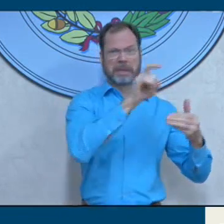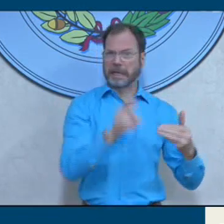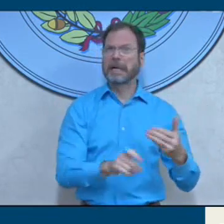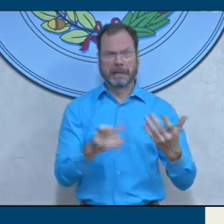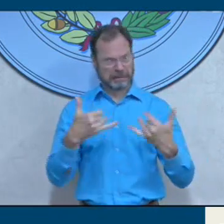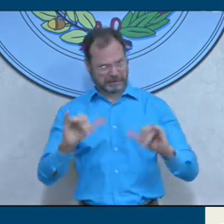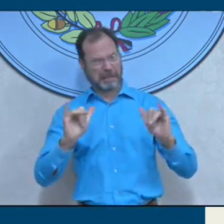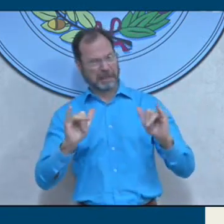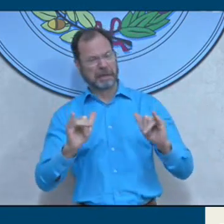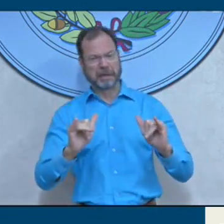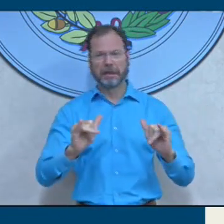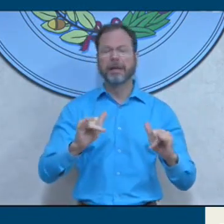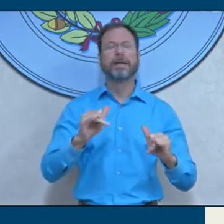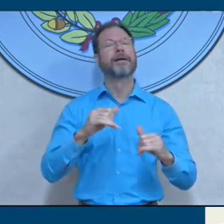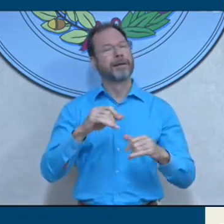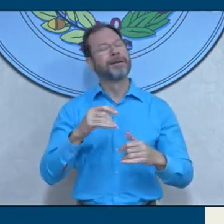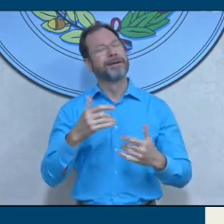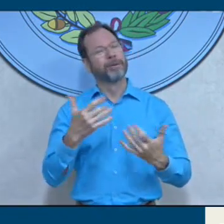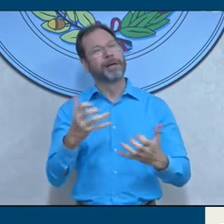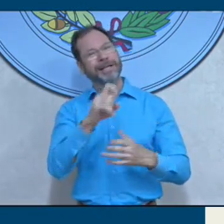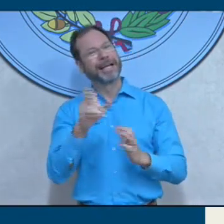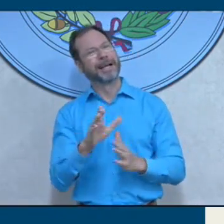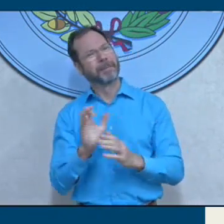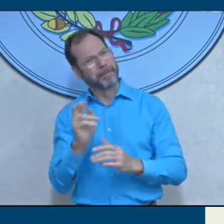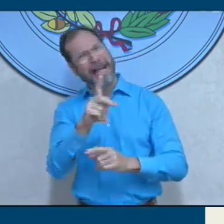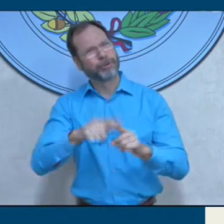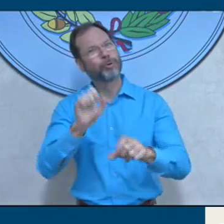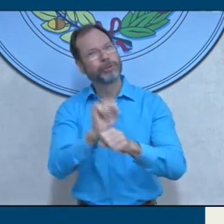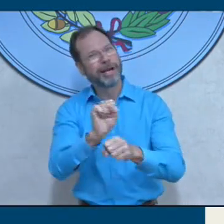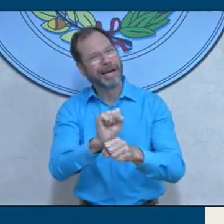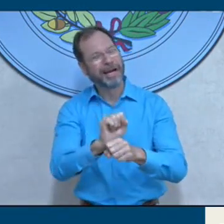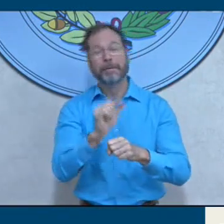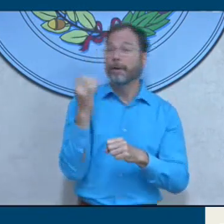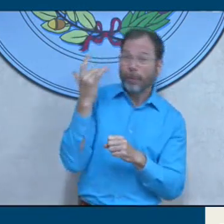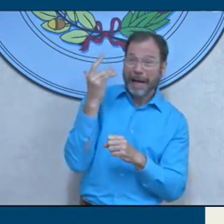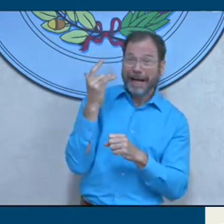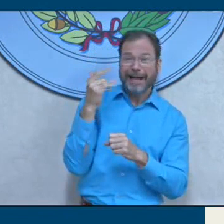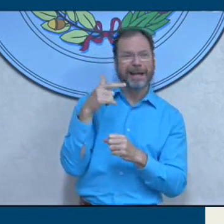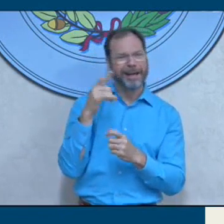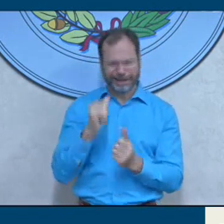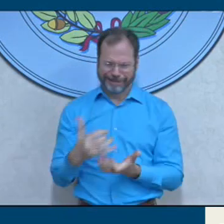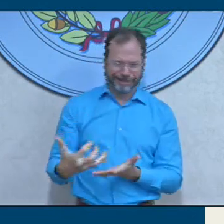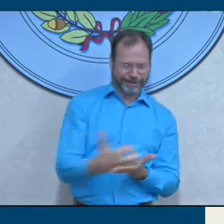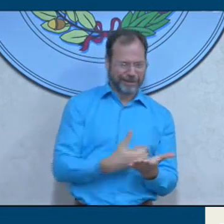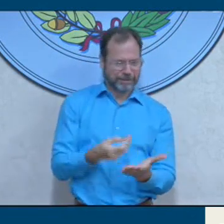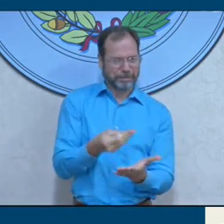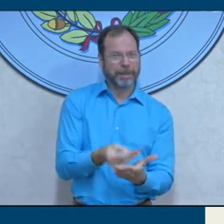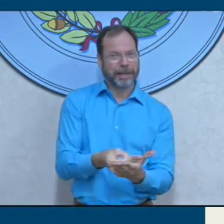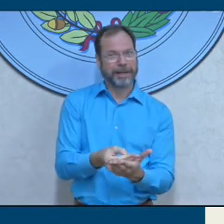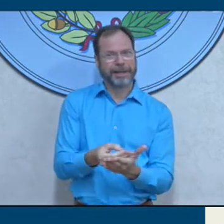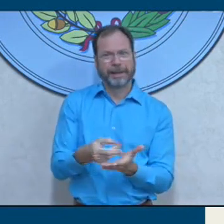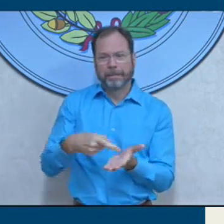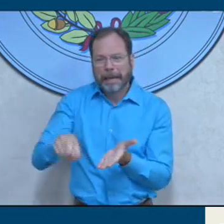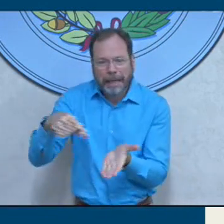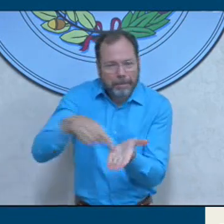THEM TO BE TREATED. WELL AS WE CONTINUE THE PROCESS OF OPENING UP TEXAS AS WE